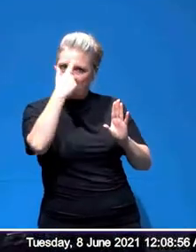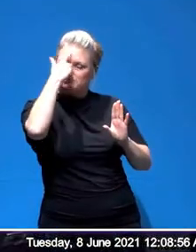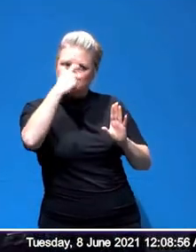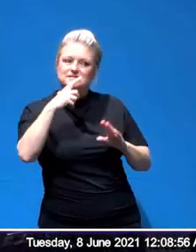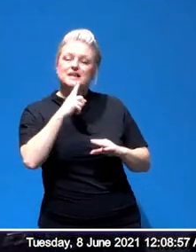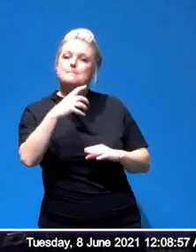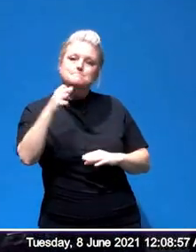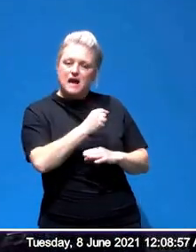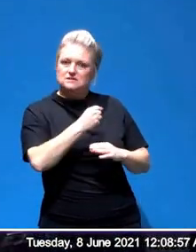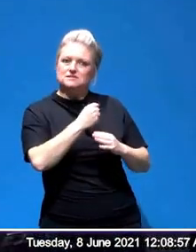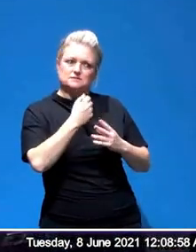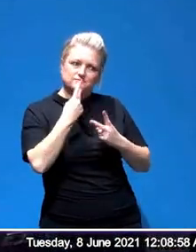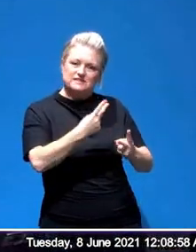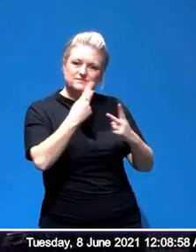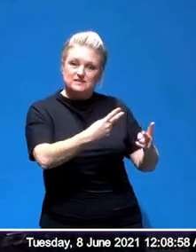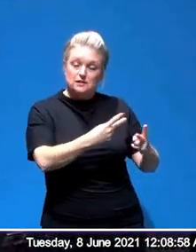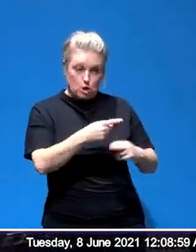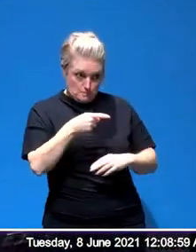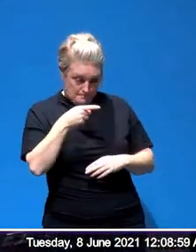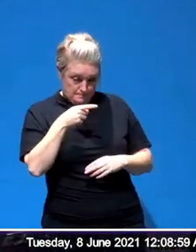I would welcome community visitors into my home.